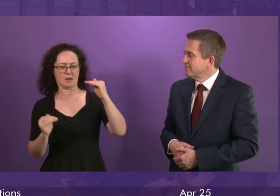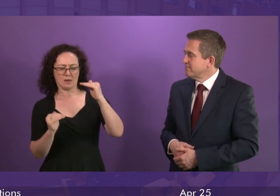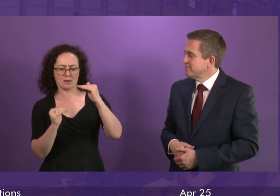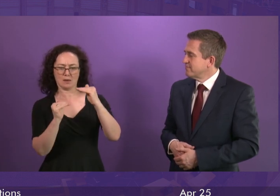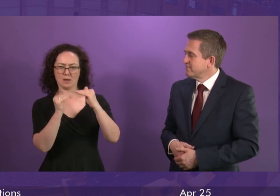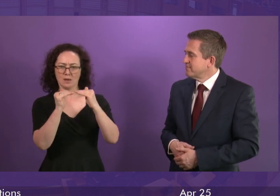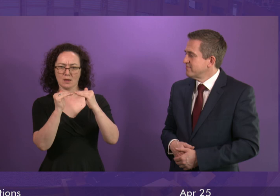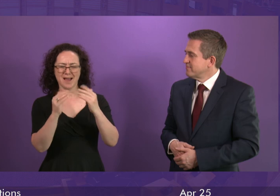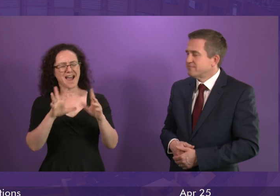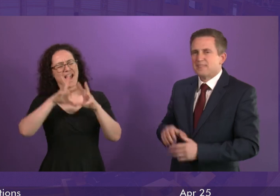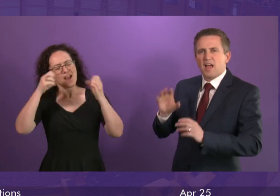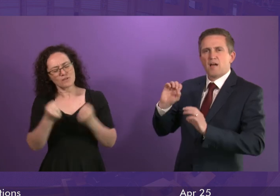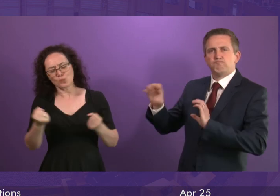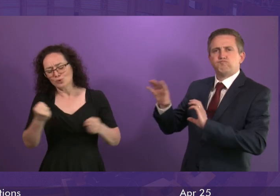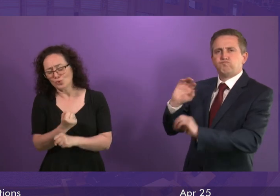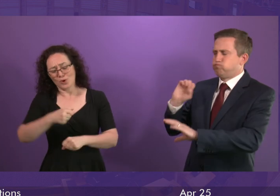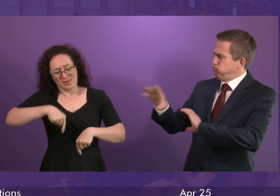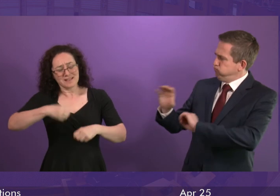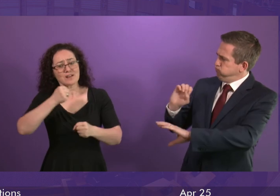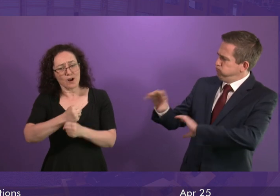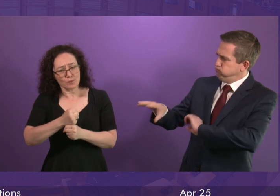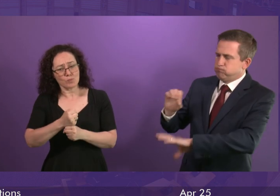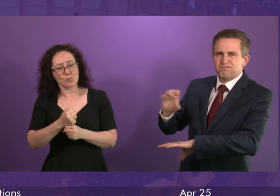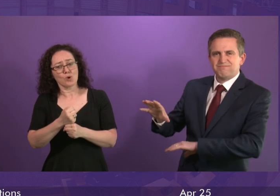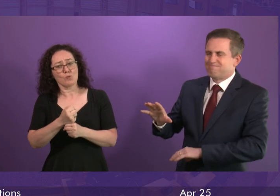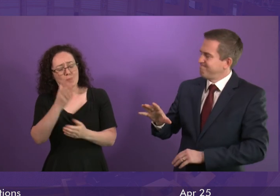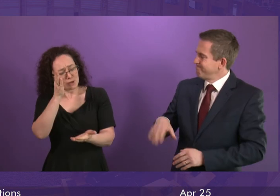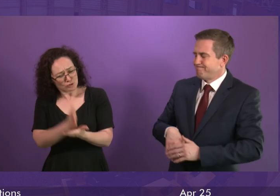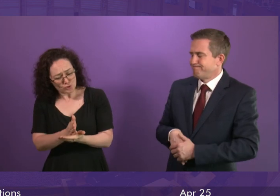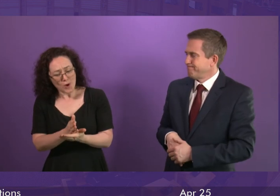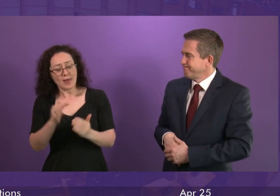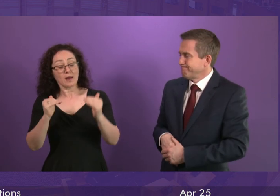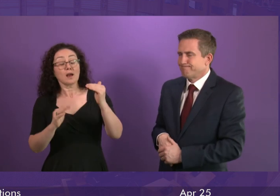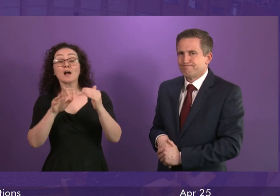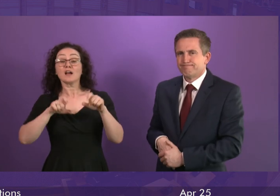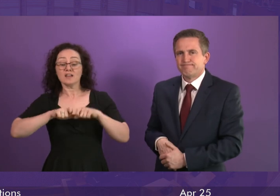do in Government and in our education system will be designed to ensure that that gap continues